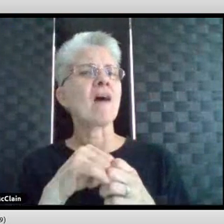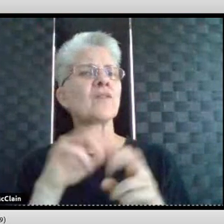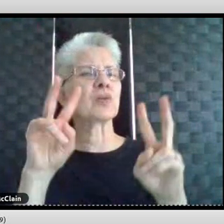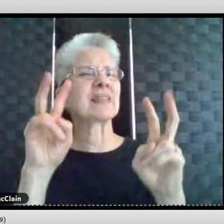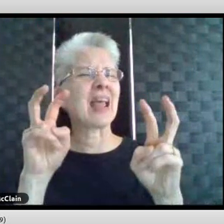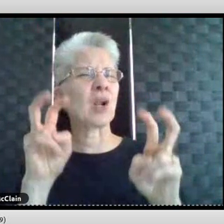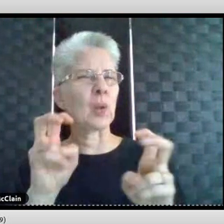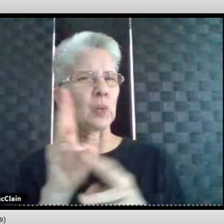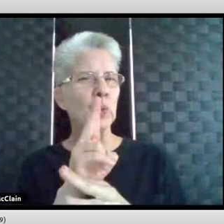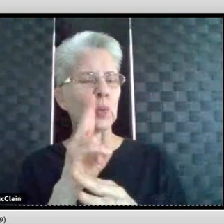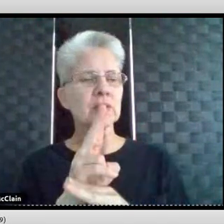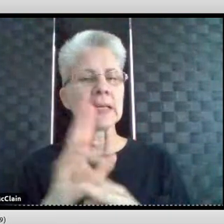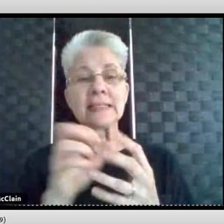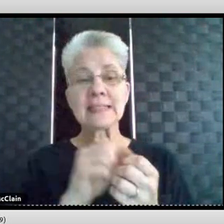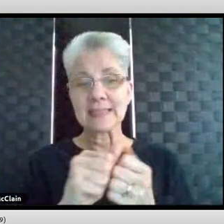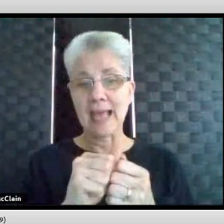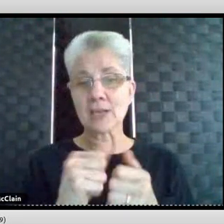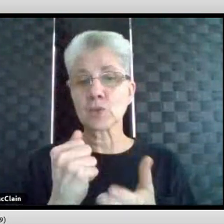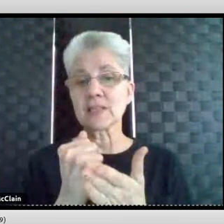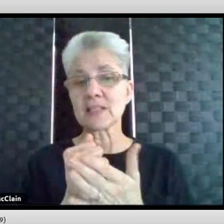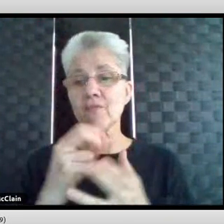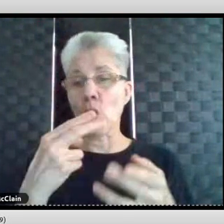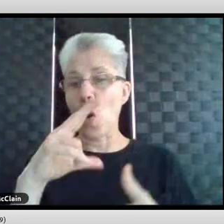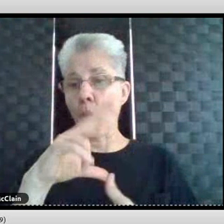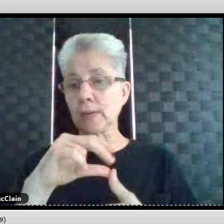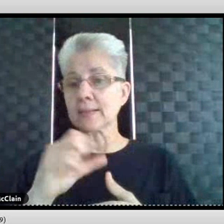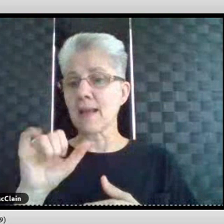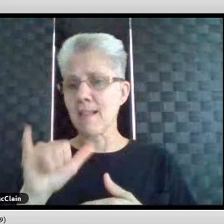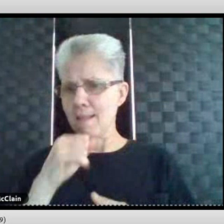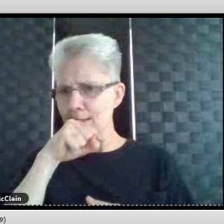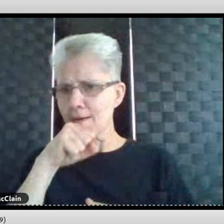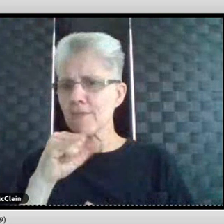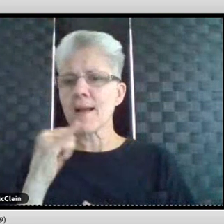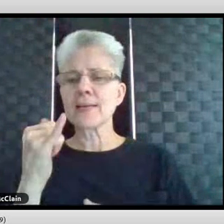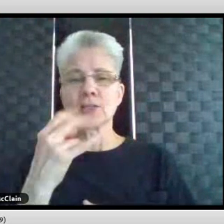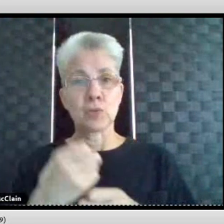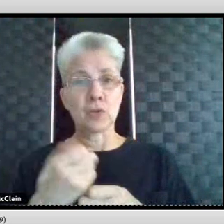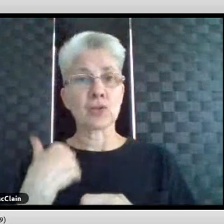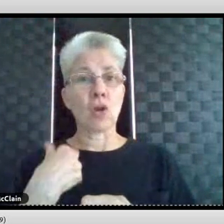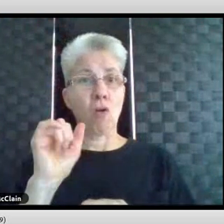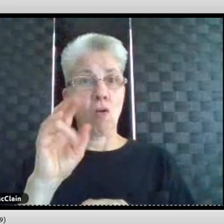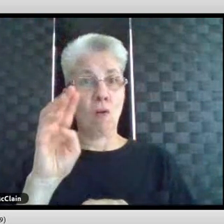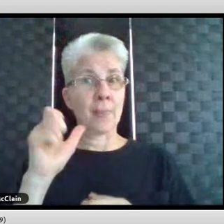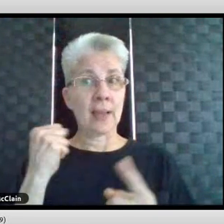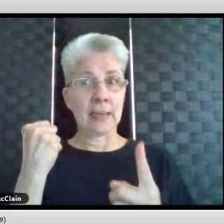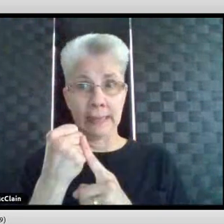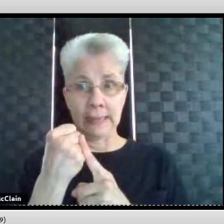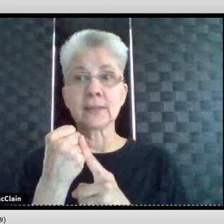"Disaster systems for hurricanes" -- Sarah, I love that idea. A couple of years ago when Irma came through,